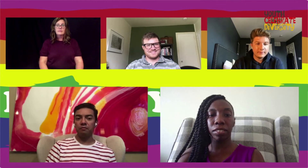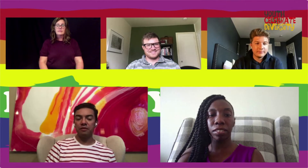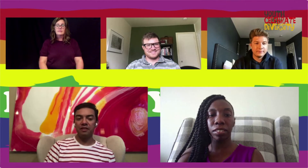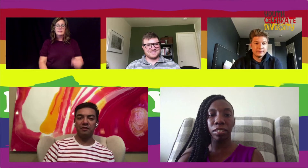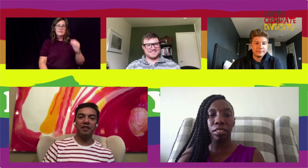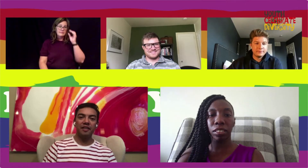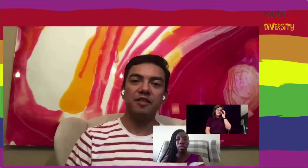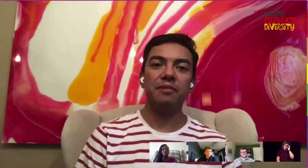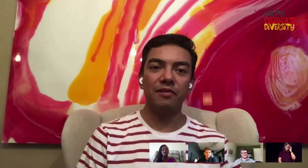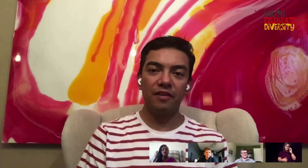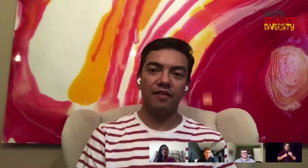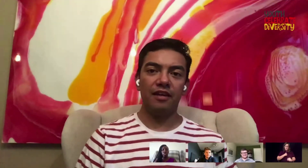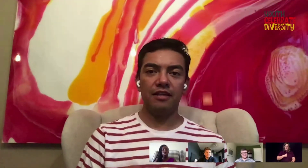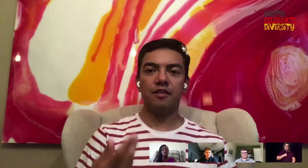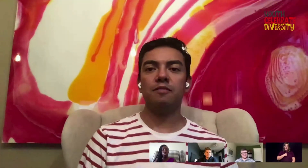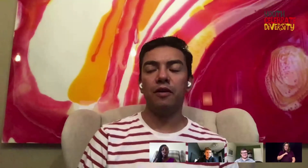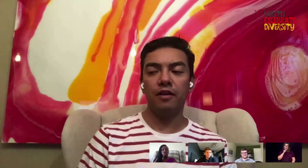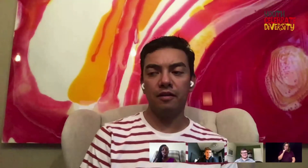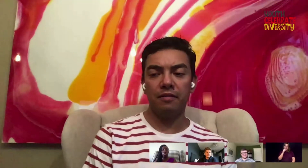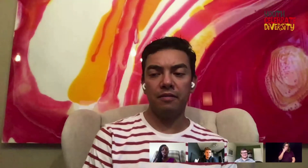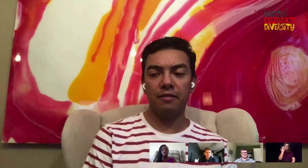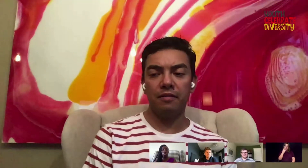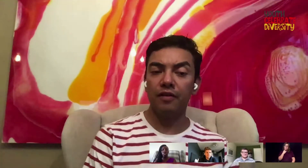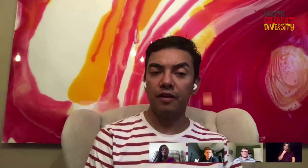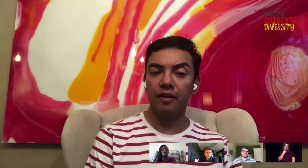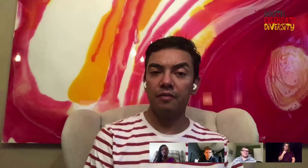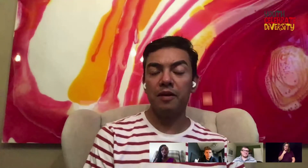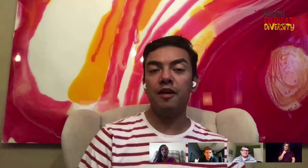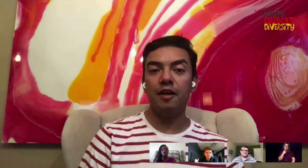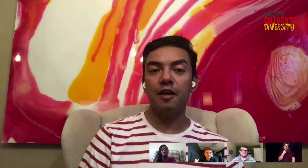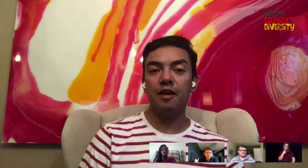didn't really touch upon this i kind of talked about it in my intro earlier but i do grew up